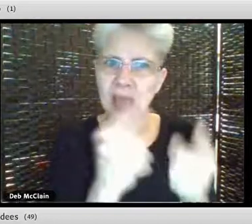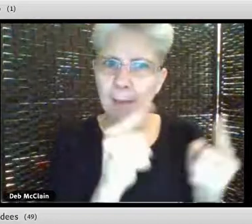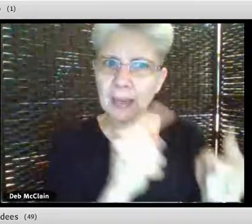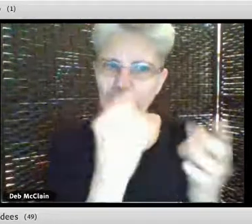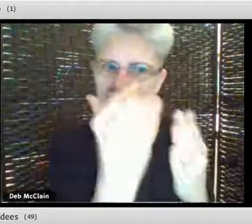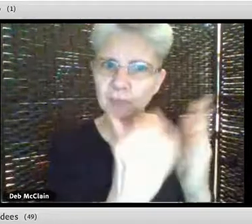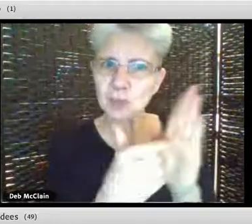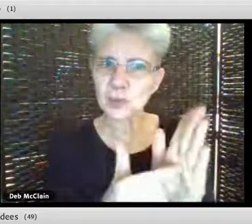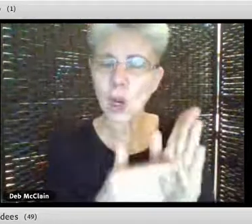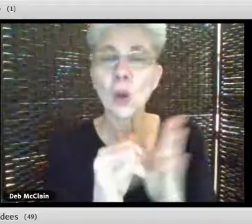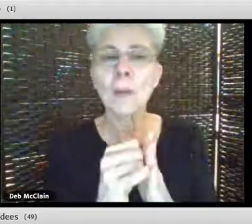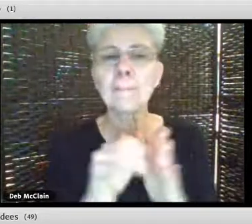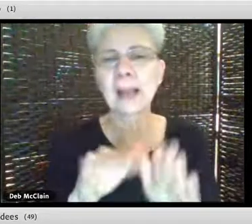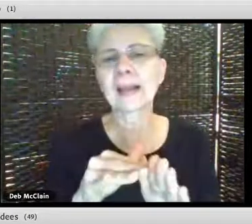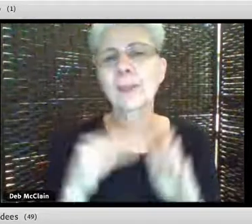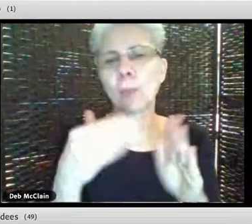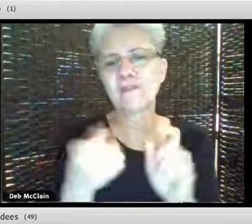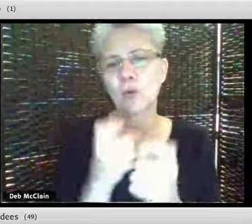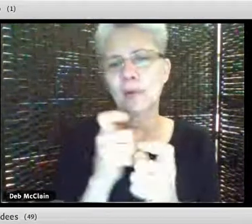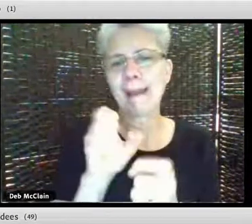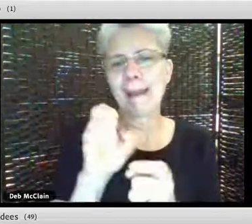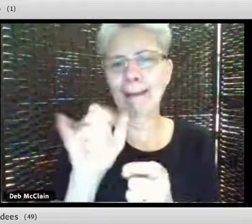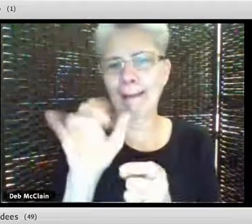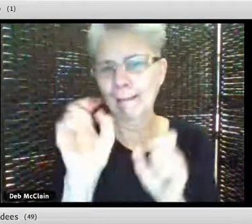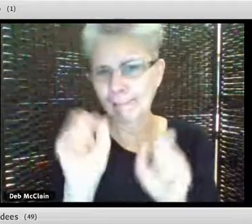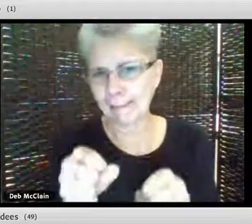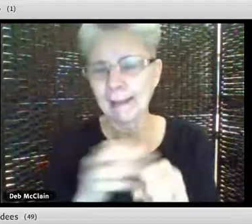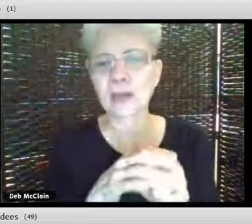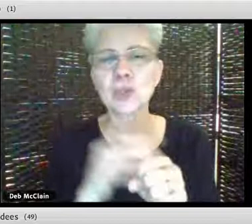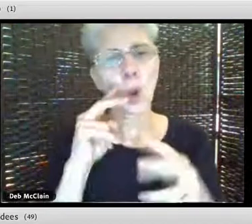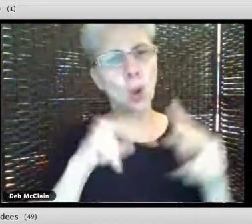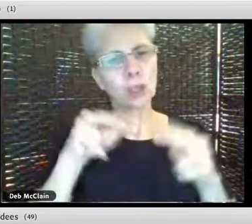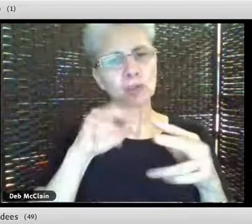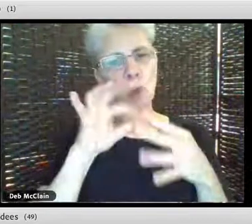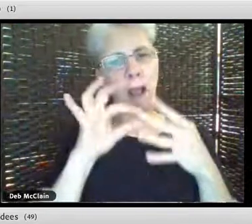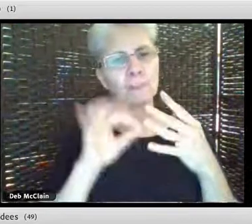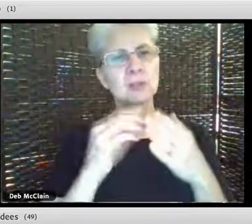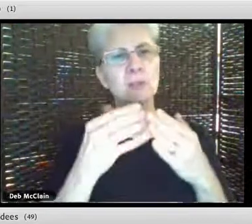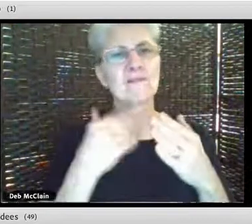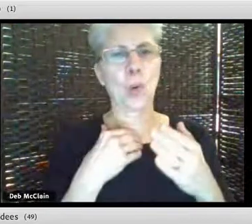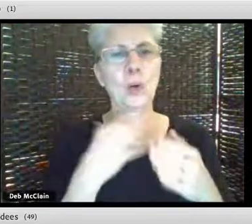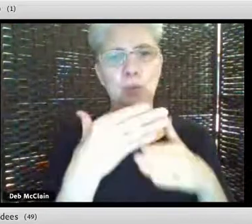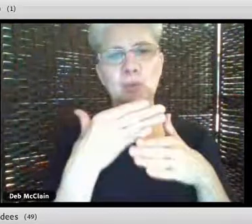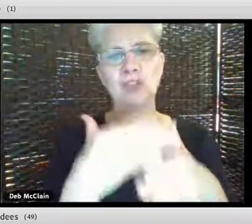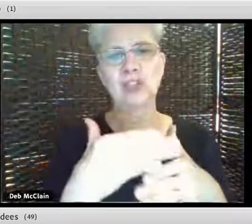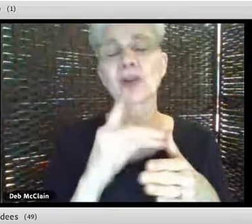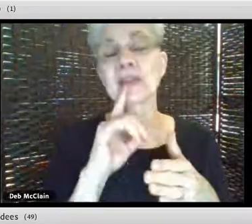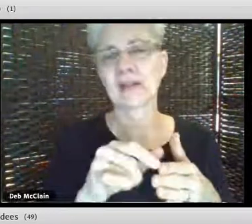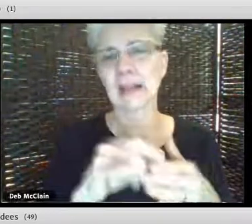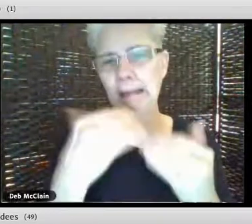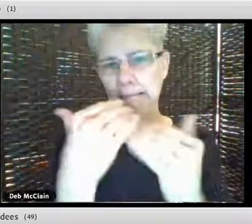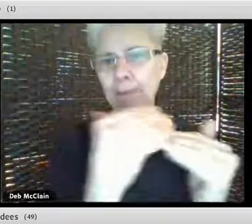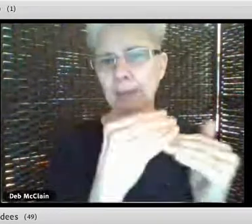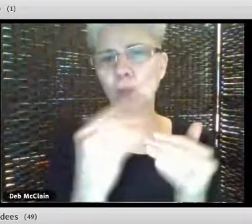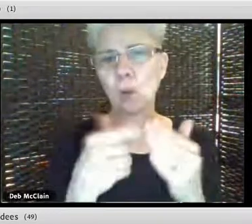it's completely open for people to edit, so you want to look at your options before you share it, definitely. Okay.